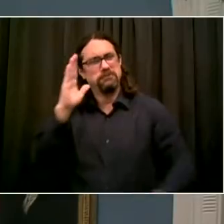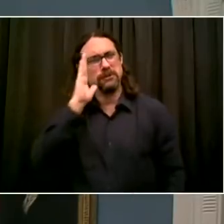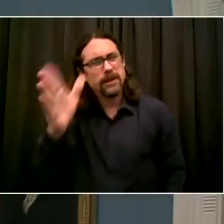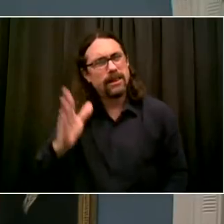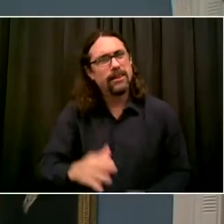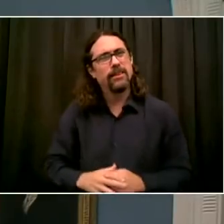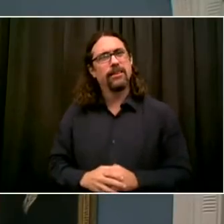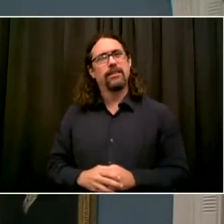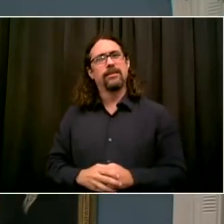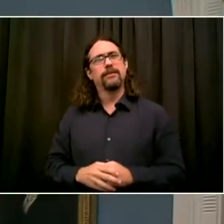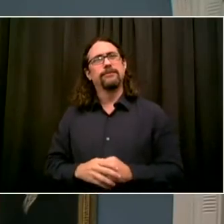ONE AS WELL. THANK YOU, EVERYONE.